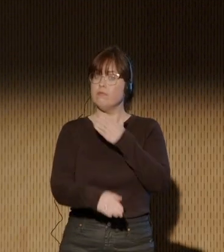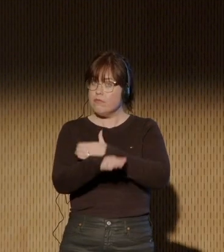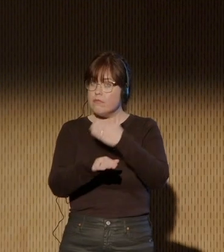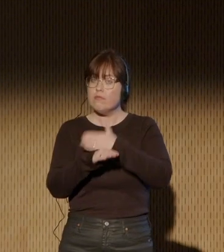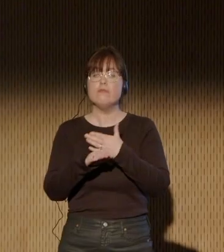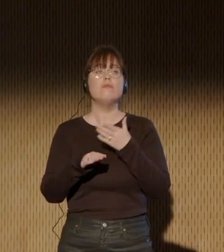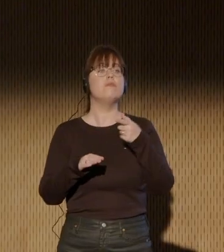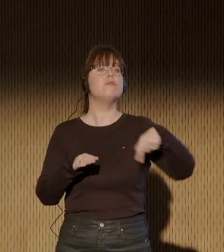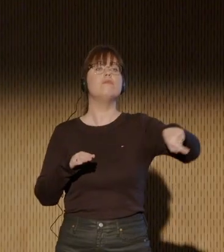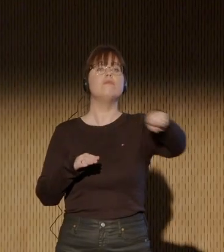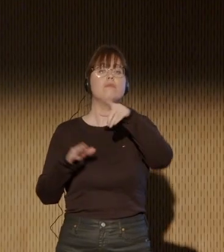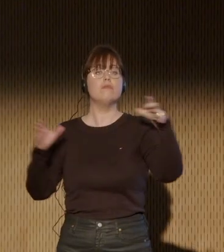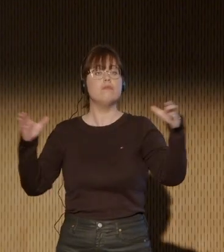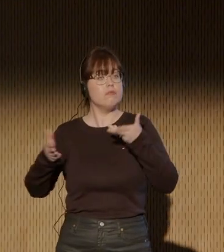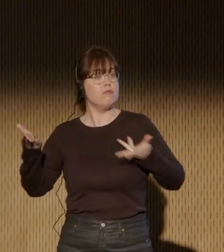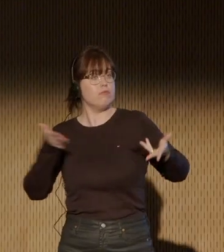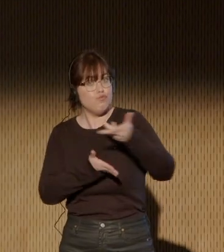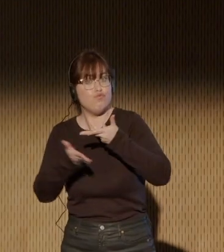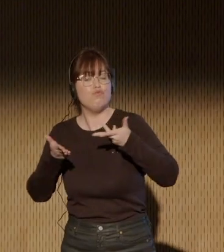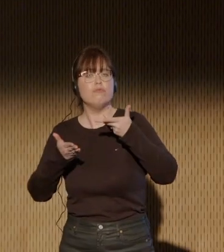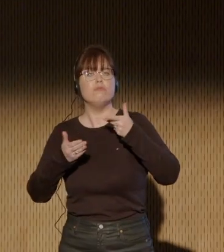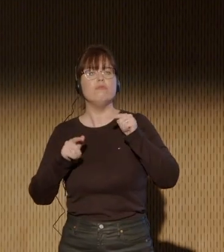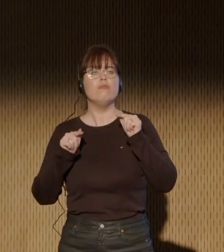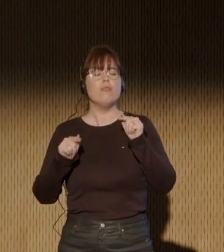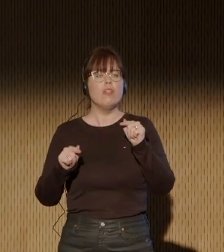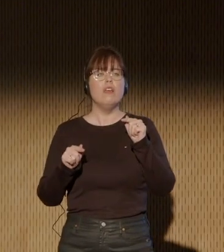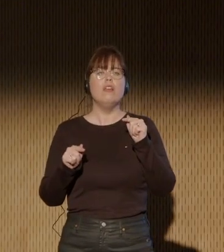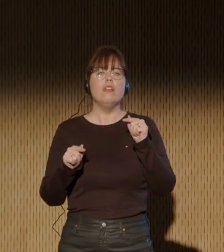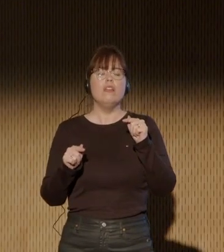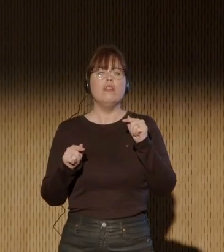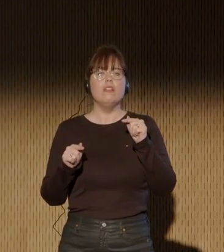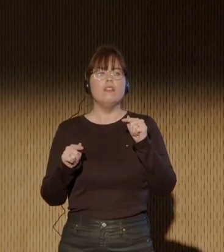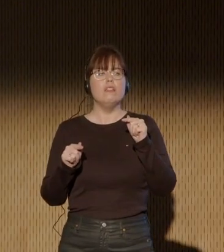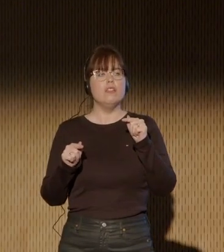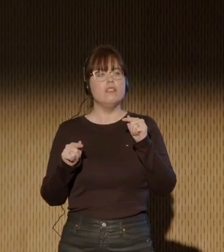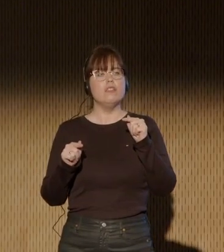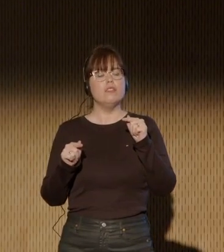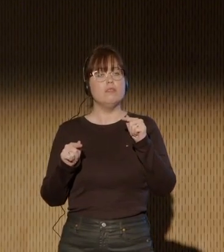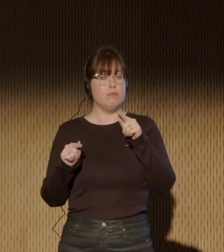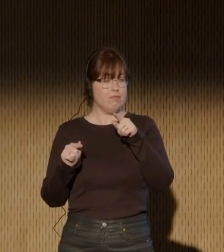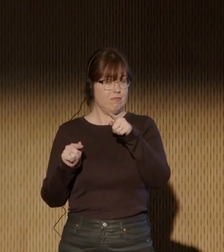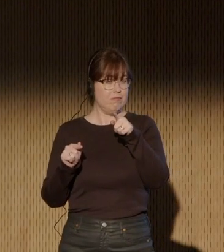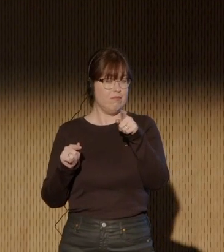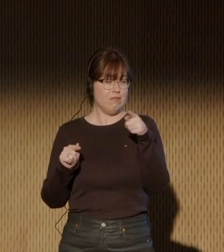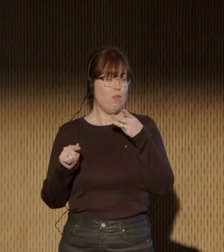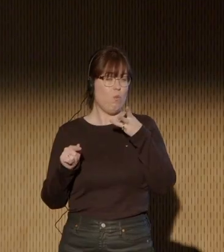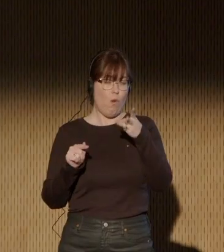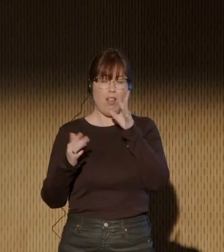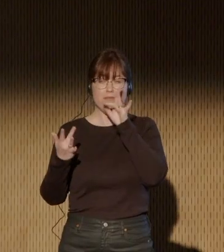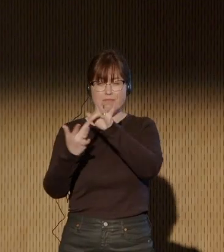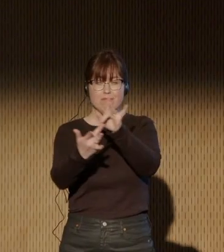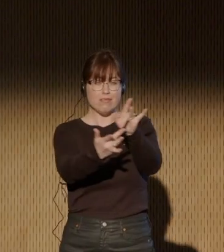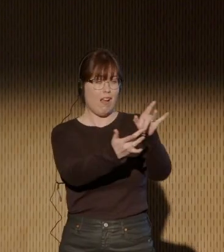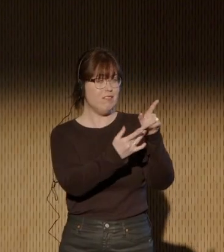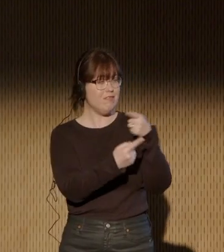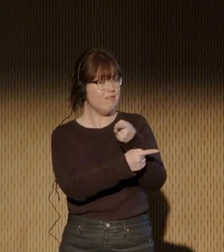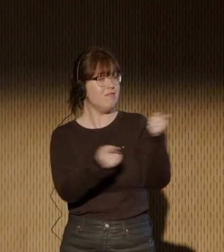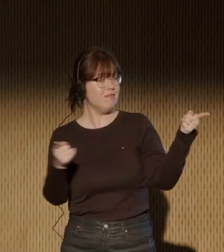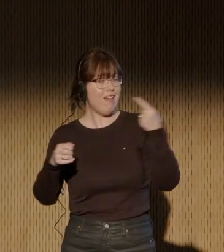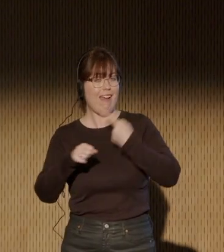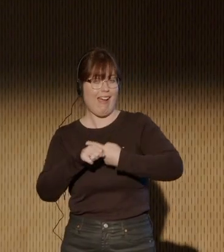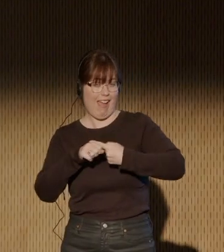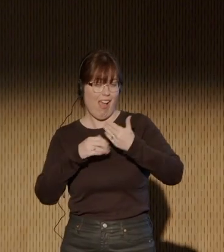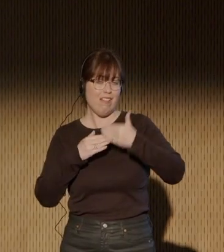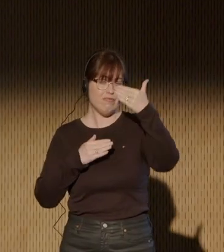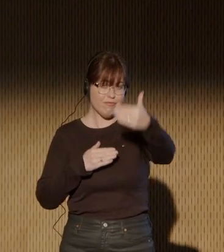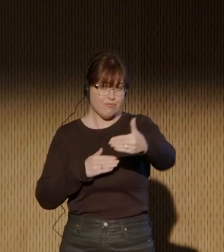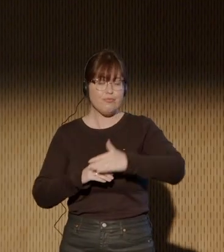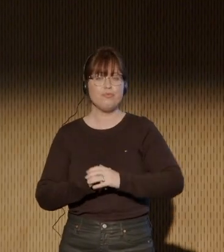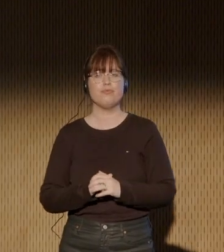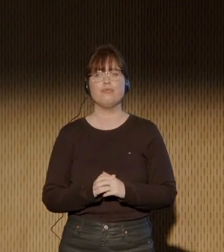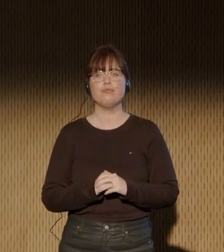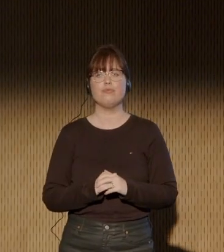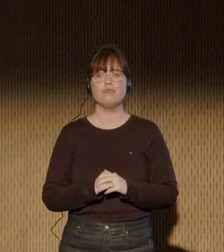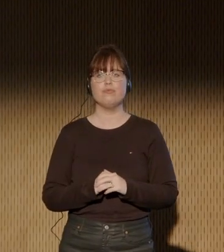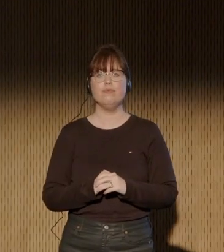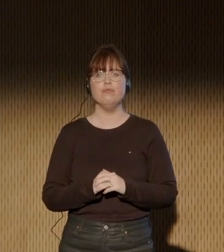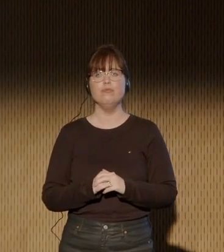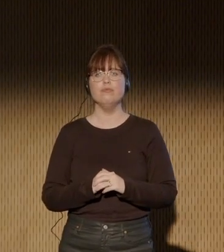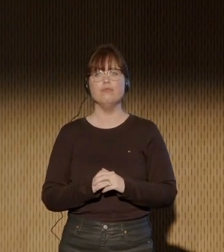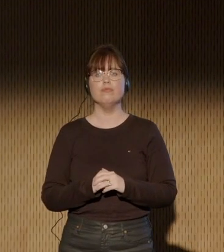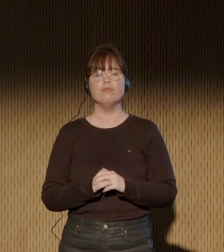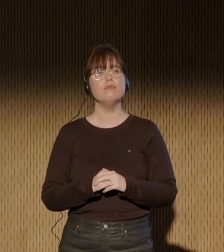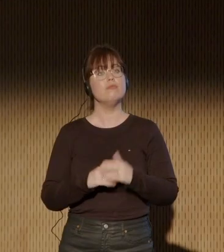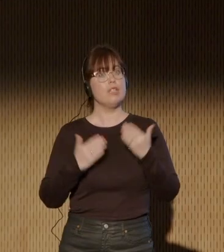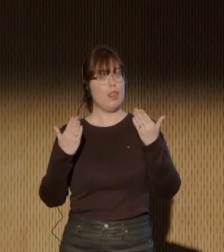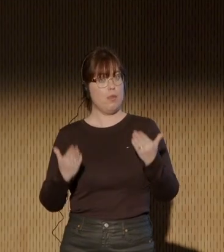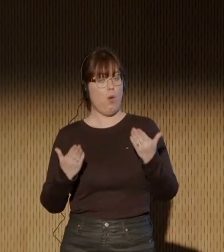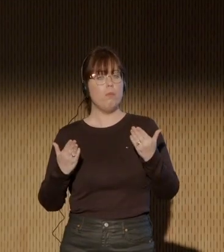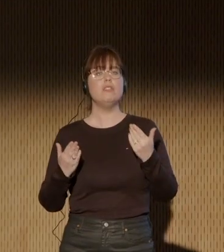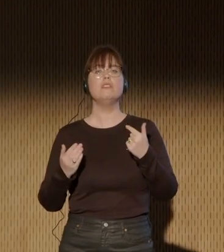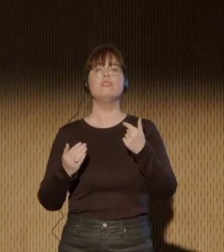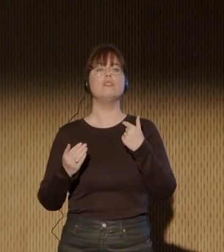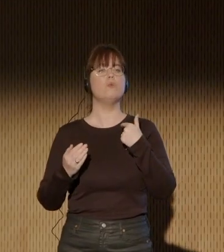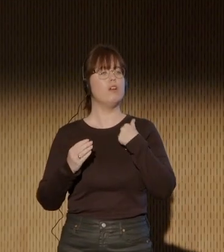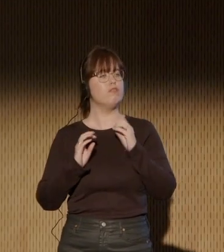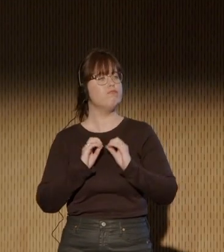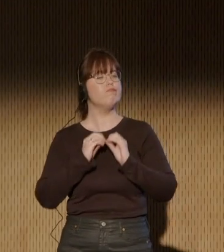the sector, so you will probably be hearing from us again, and we are currently developing the UDL